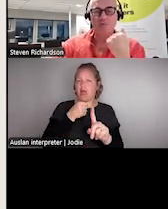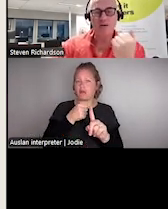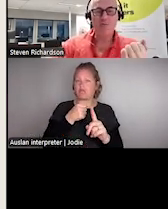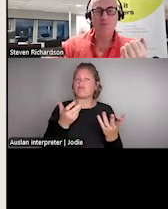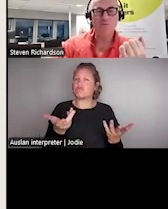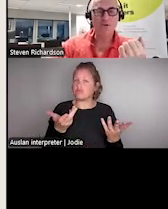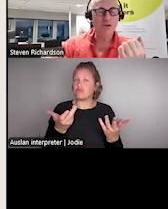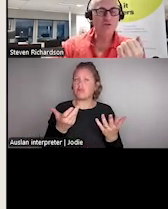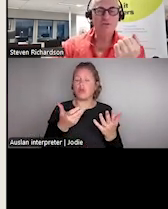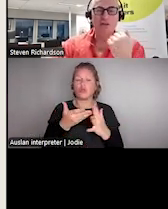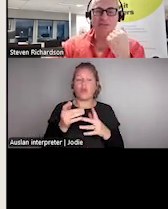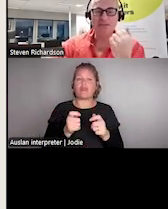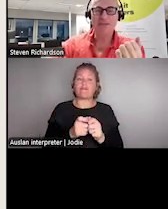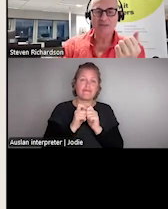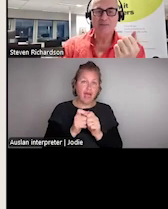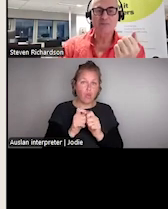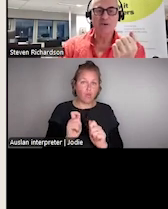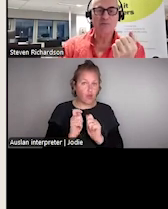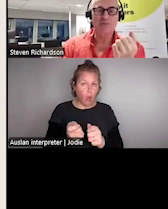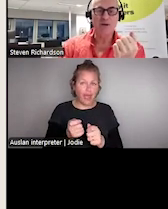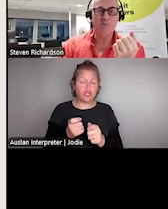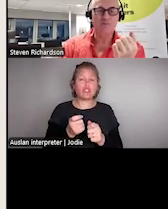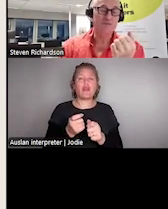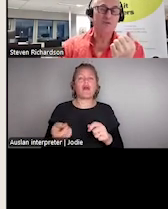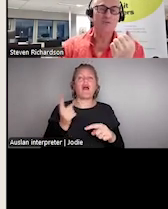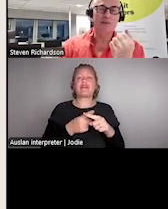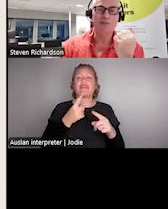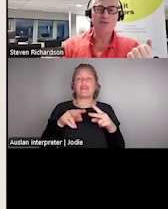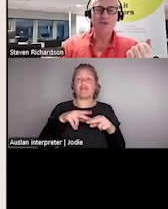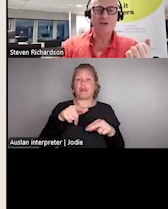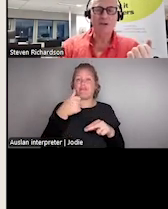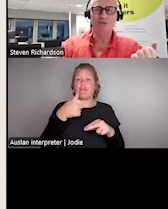the value of your donations, particularly if you have been able to secure leveraging donations